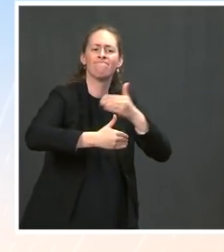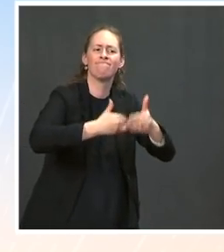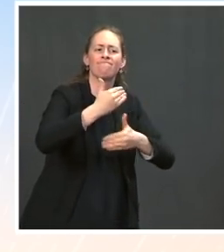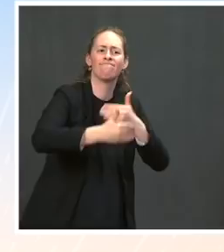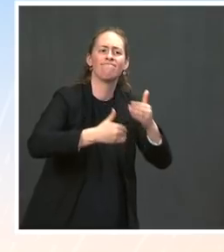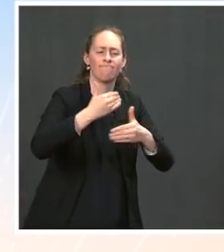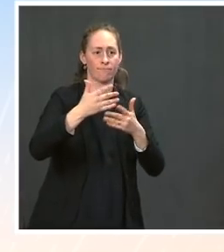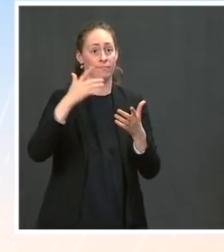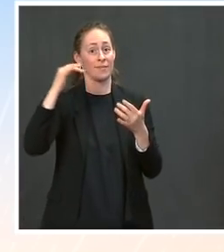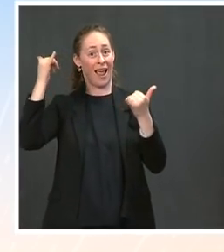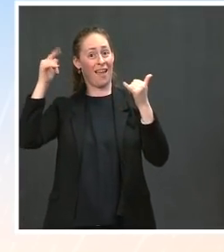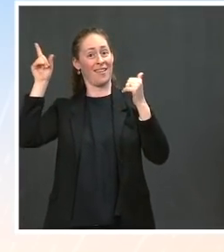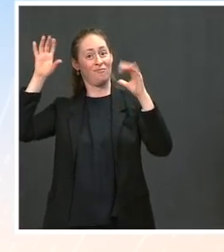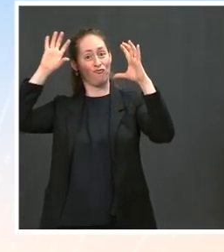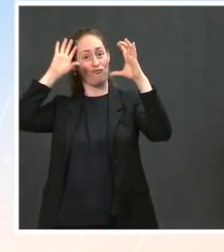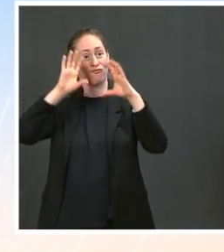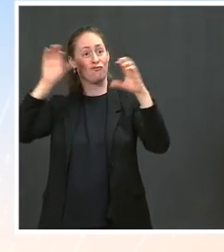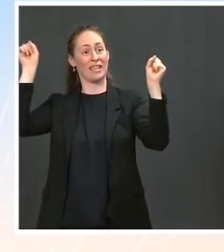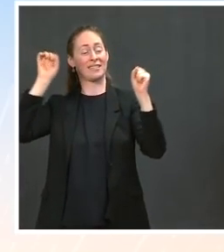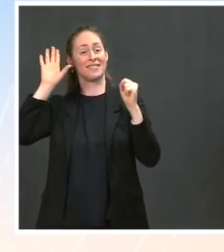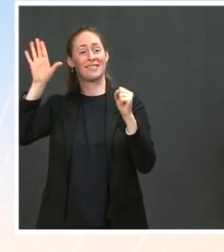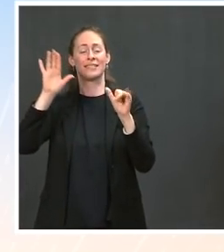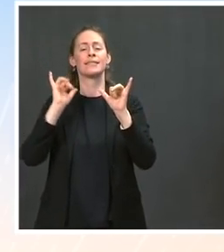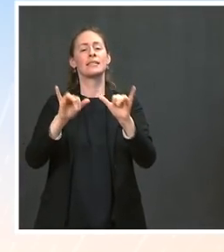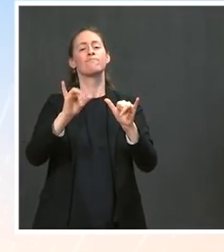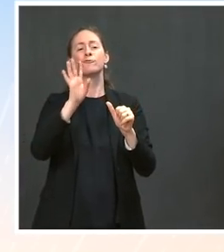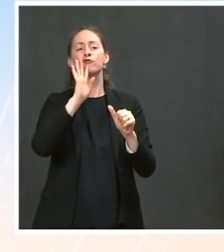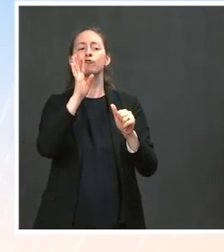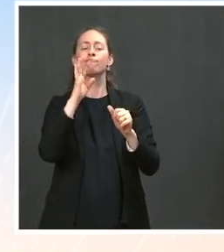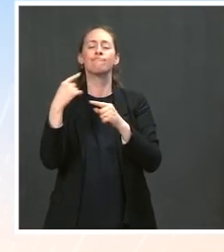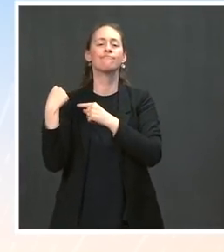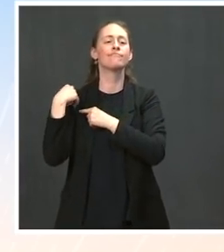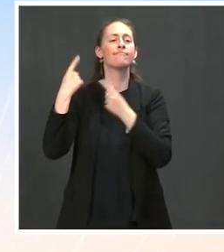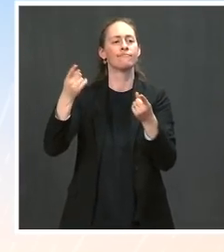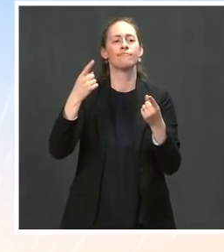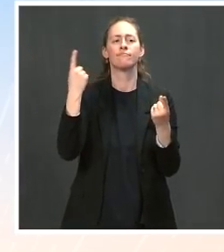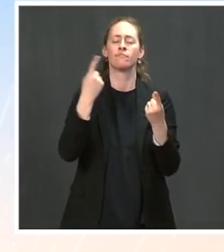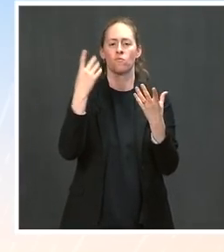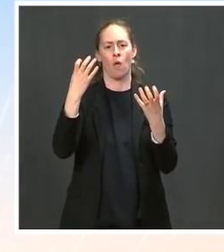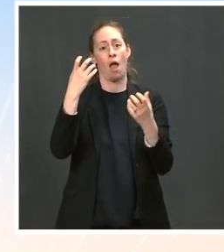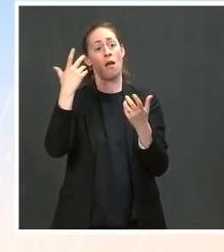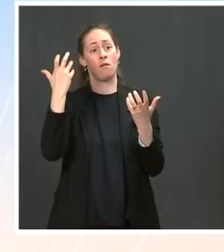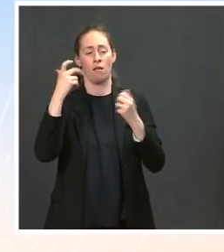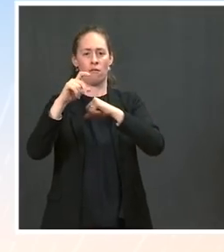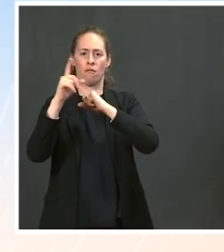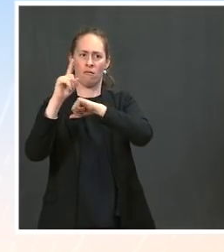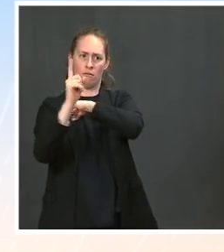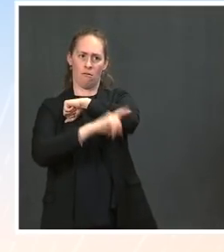consistently been his position. He wants to decriminalize, but, again, he'll look at the research